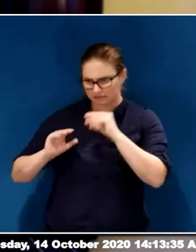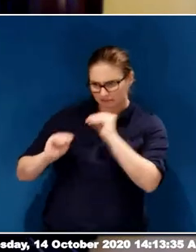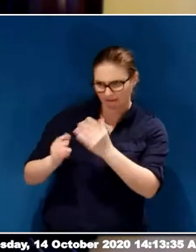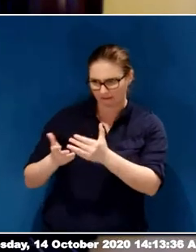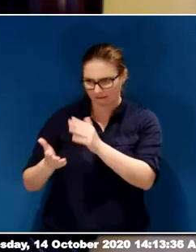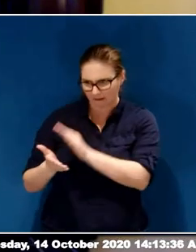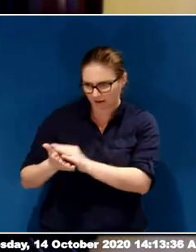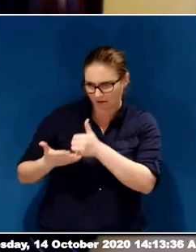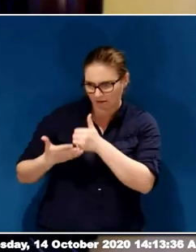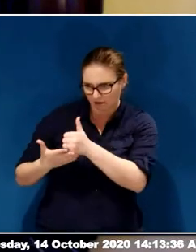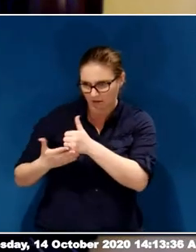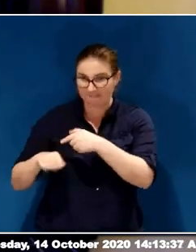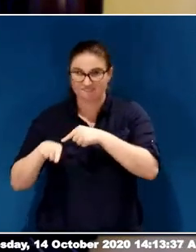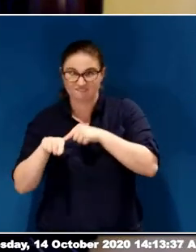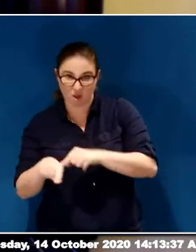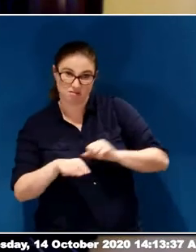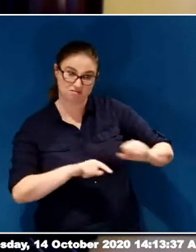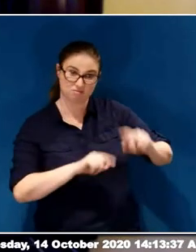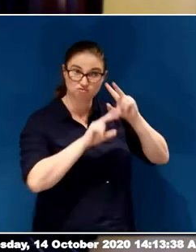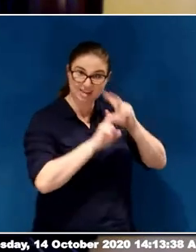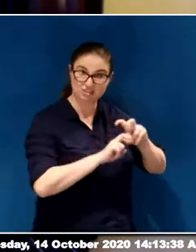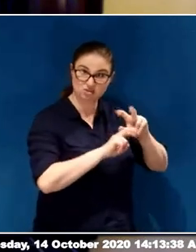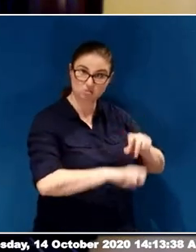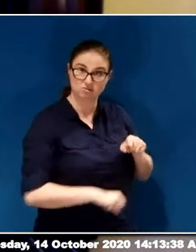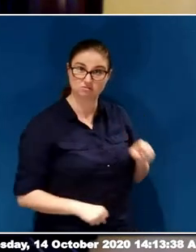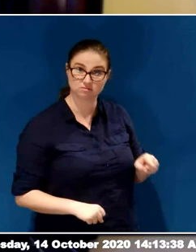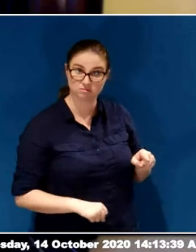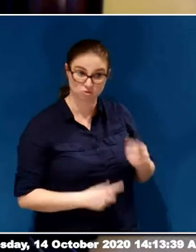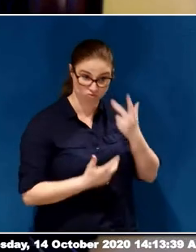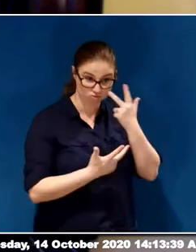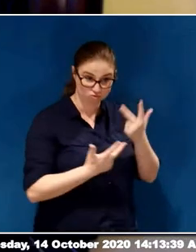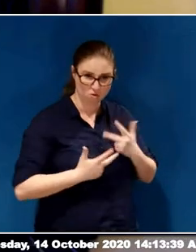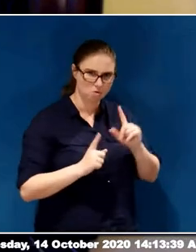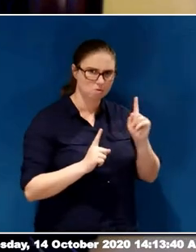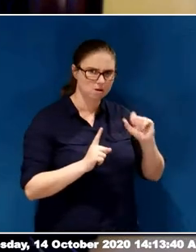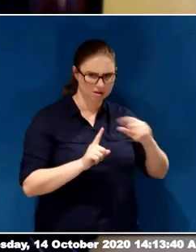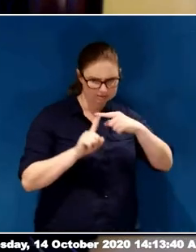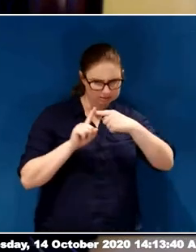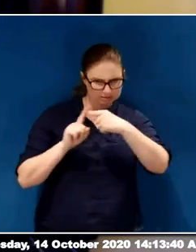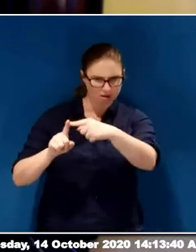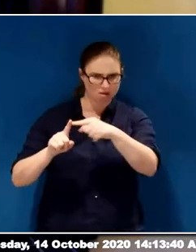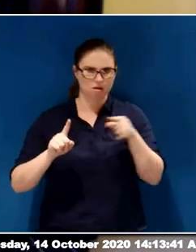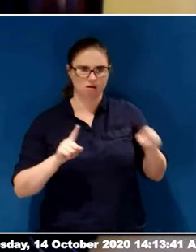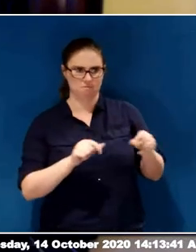area. And it would also ensure that schools make decisions based on